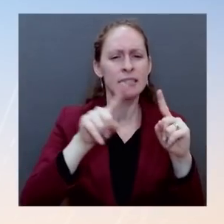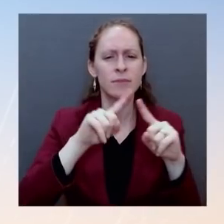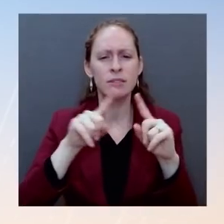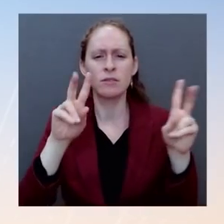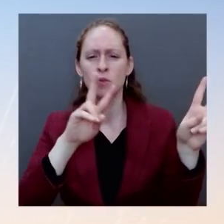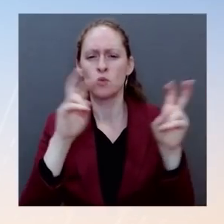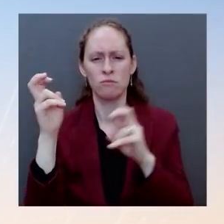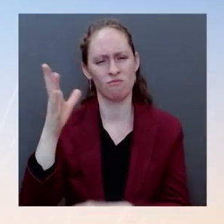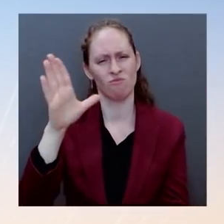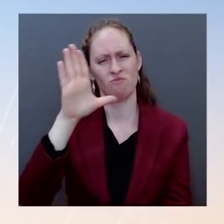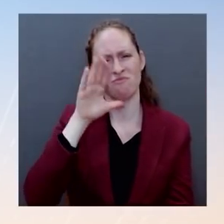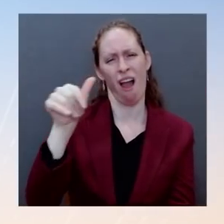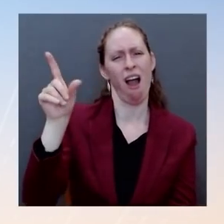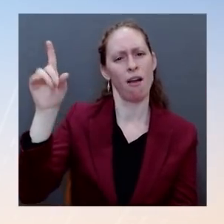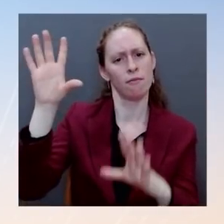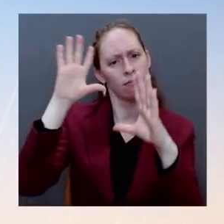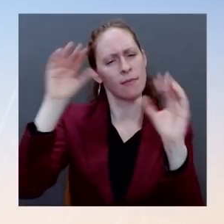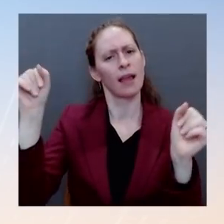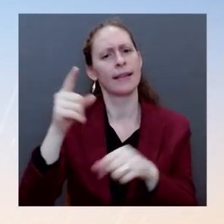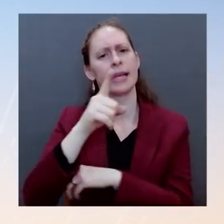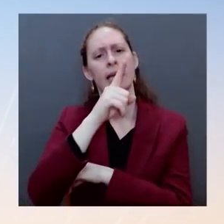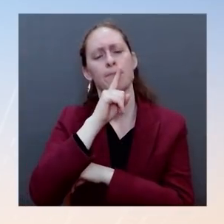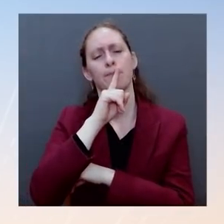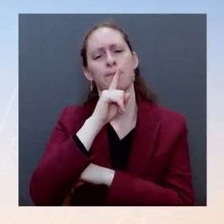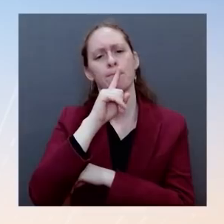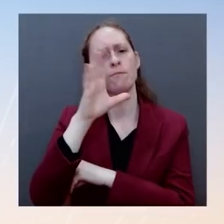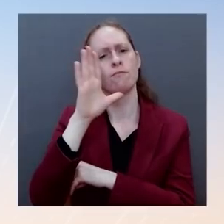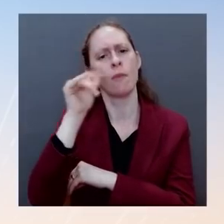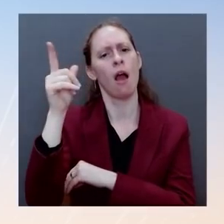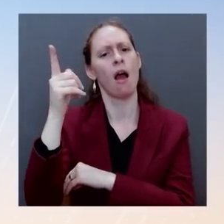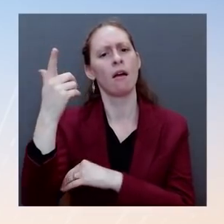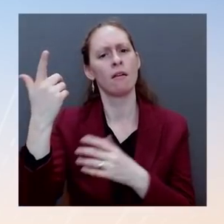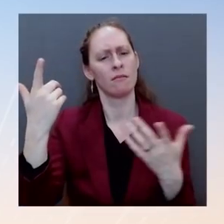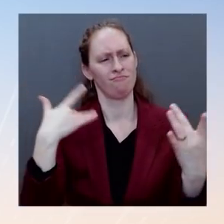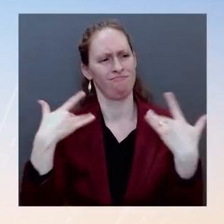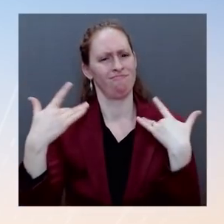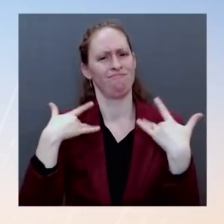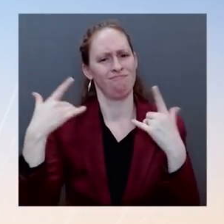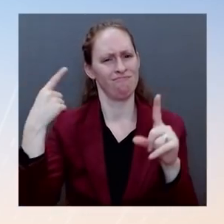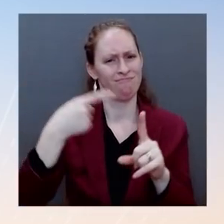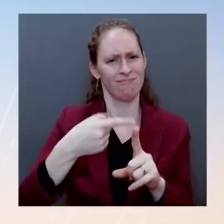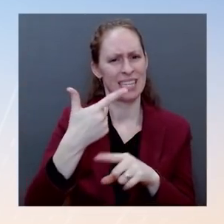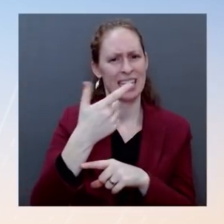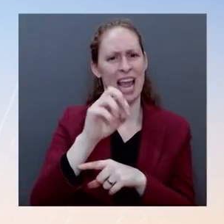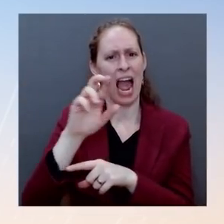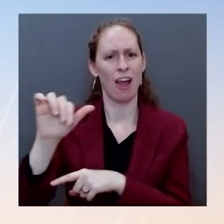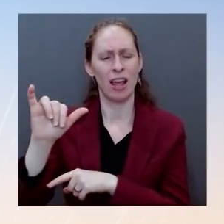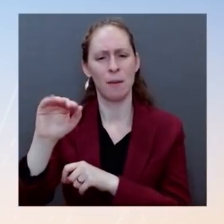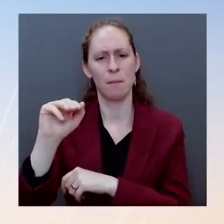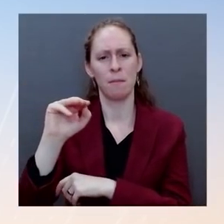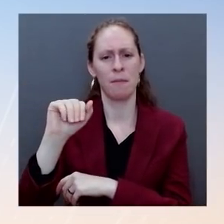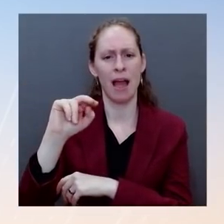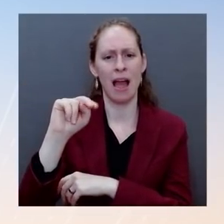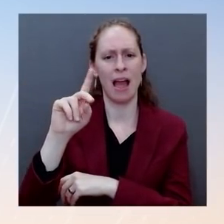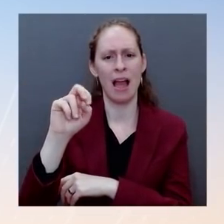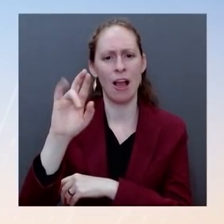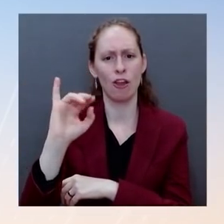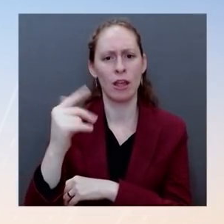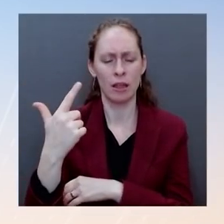which do seem to be quite popular with the public? Ms. Psaki: I would say, first: What the President's objective was, going into the speech yesterday,